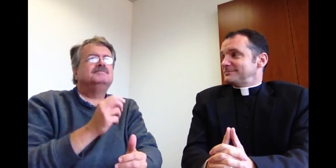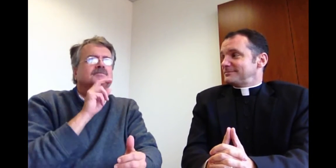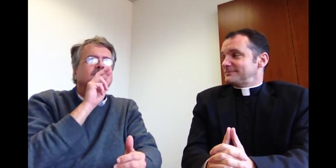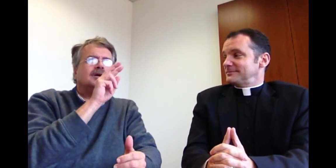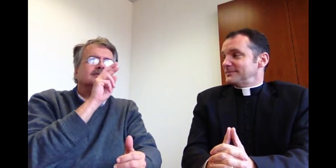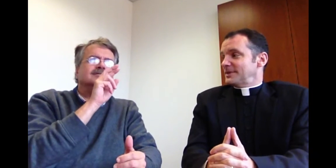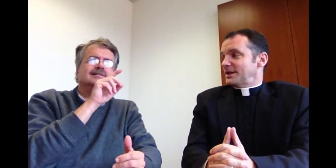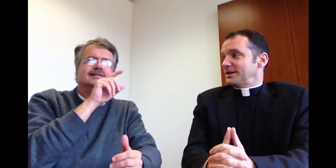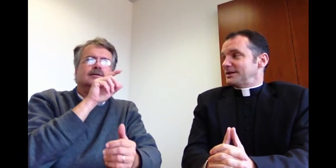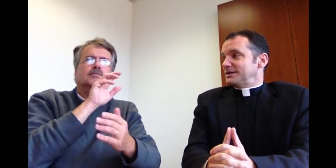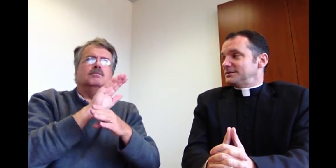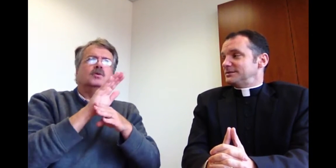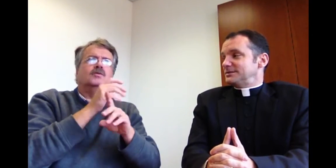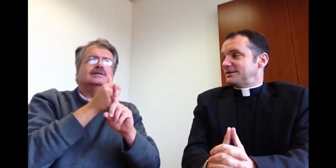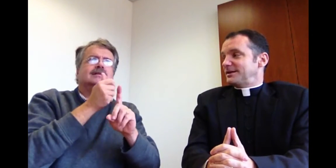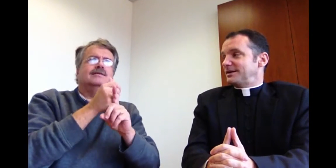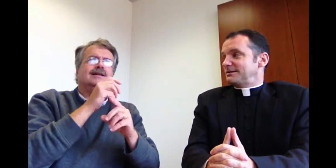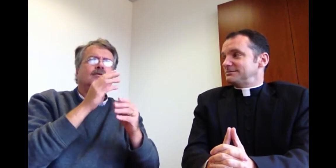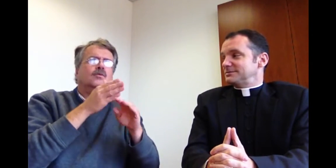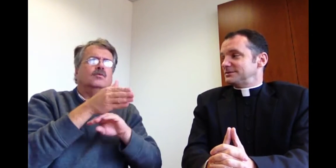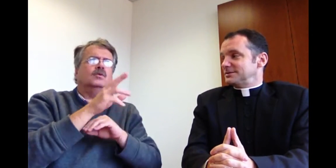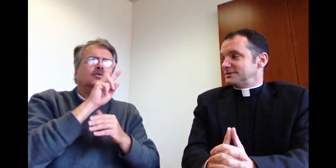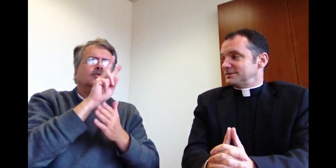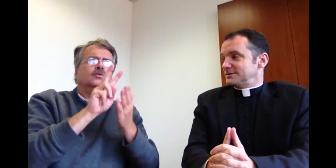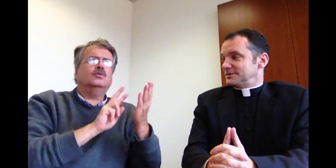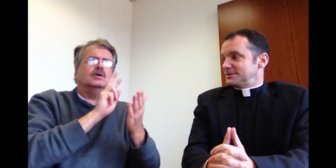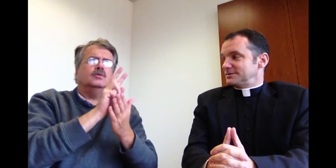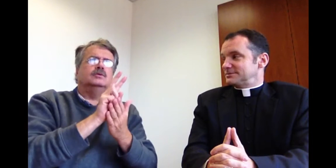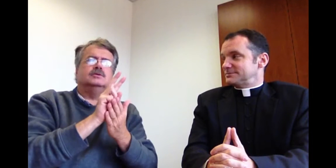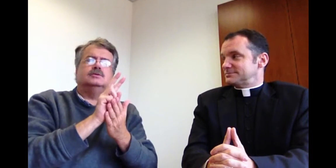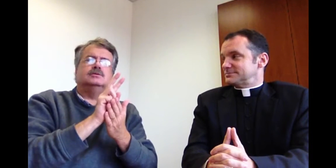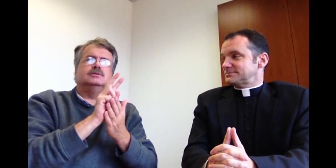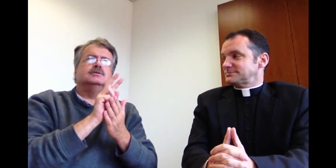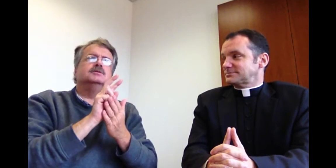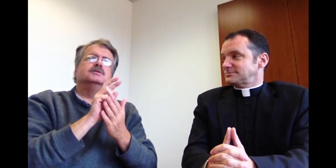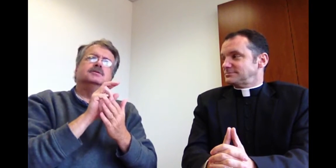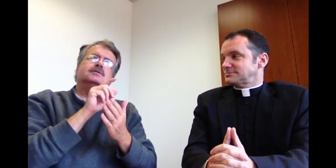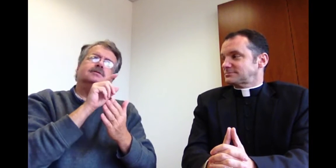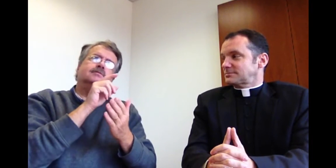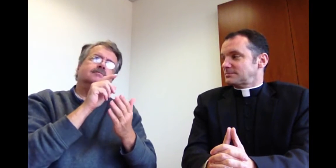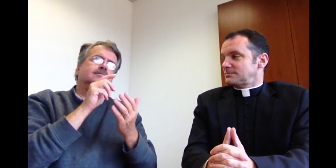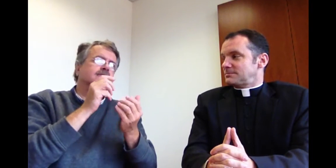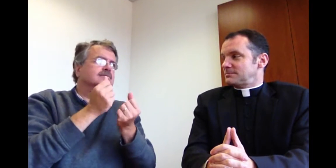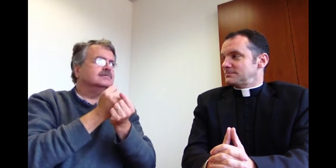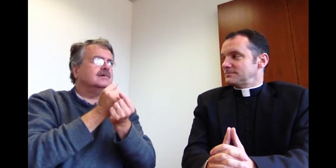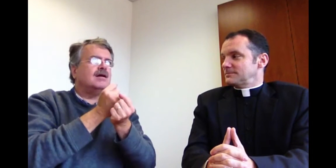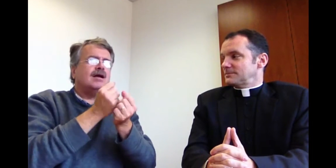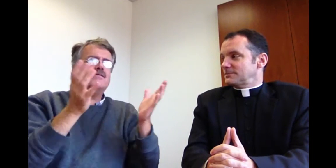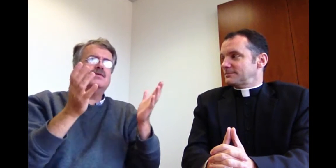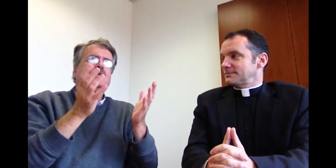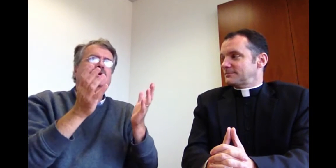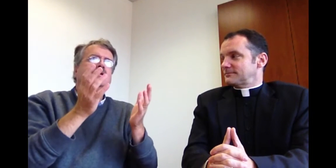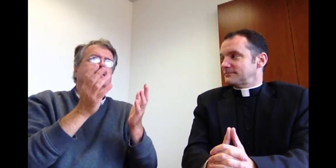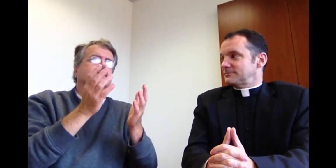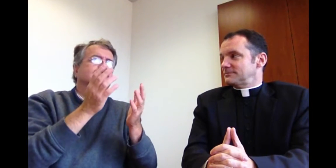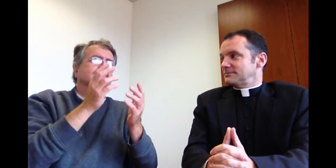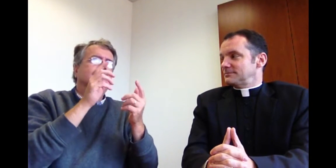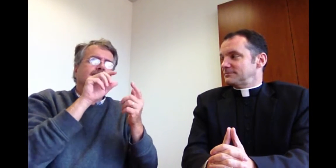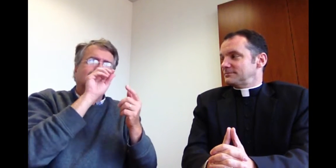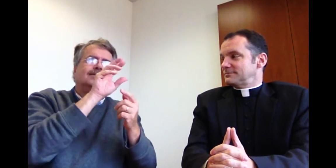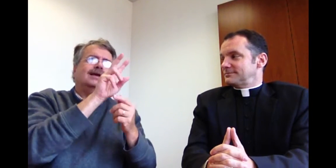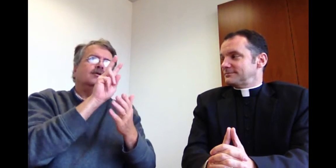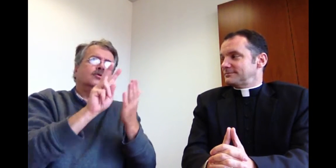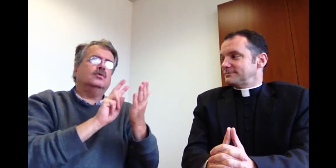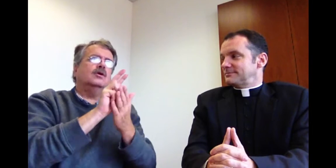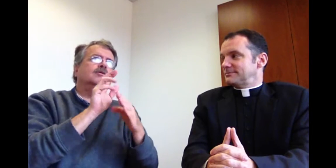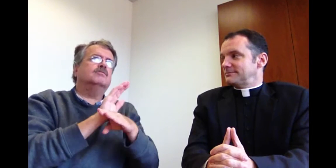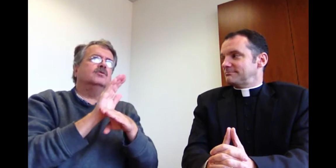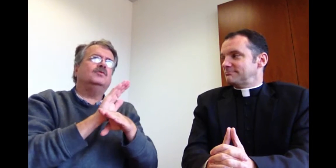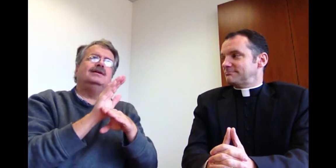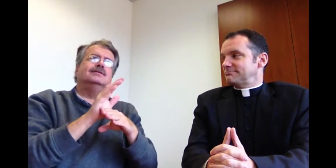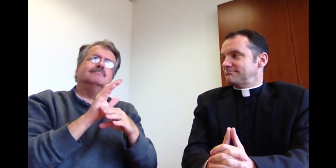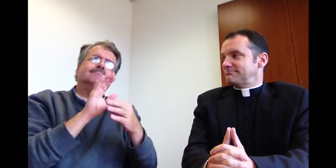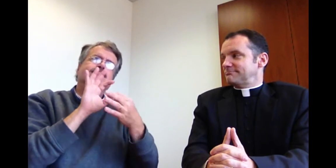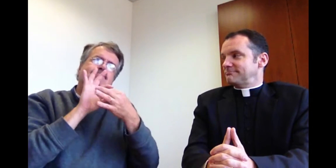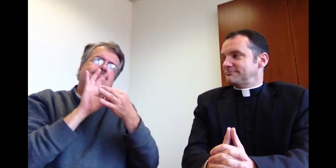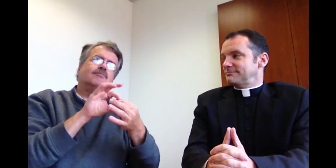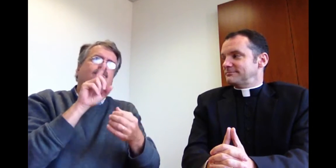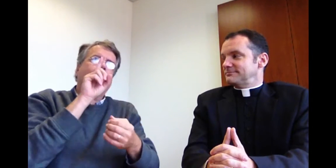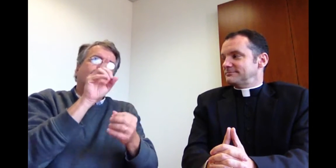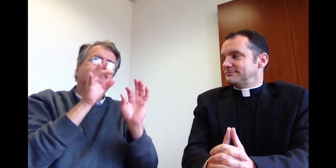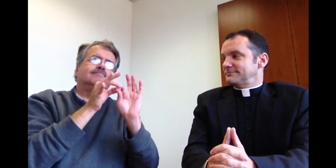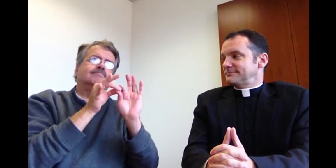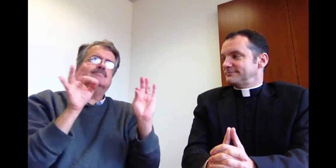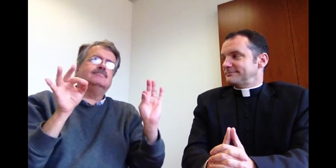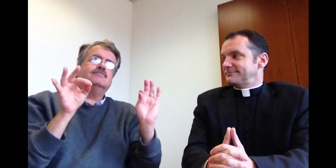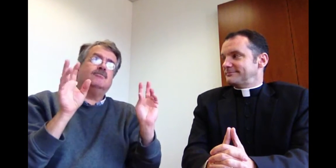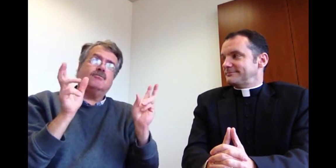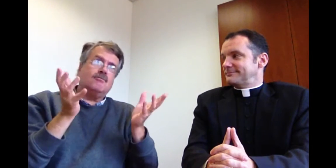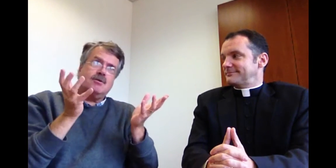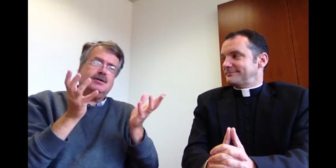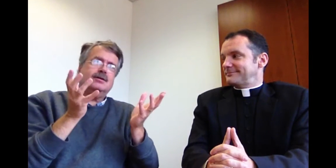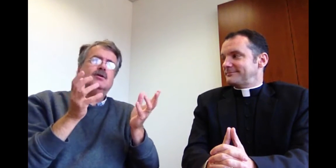As the running time for the movie is over 2 hours, its entirety focuses on an important message: